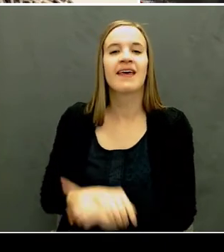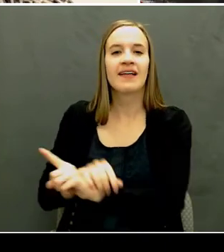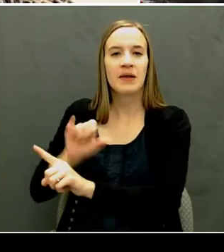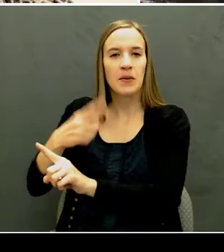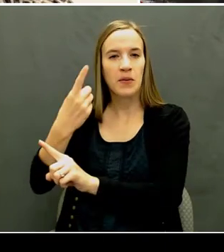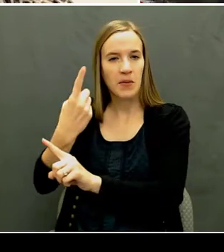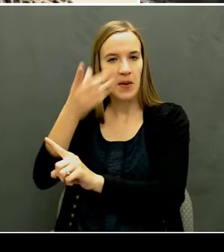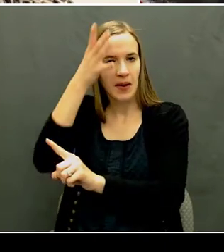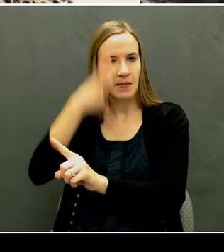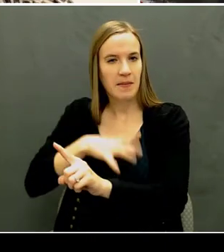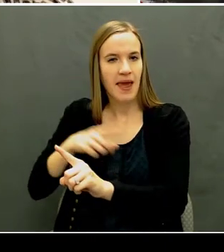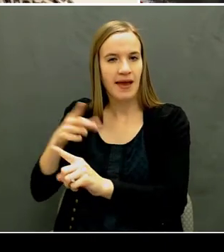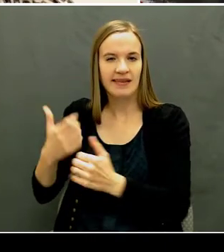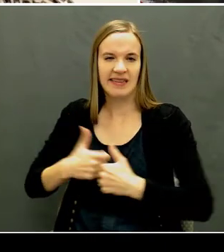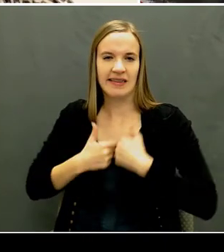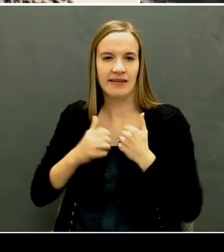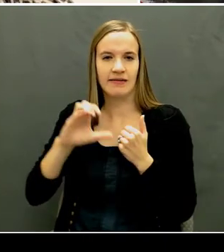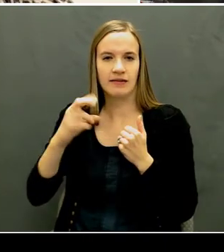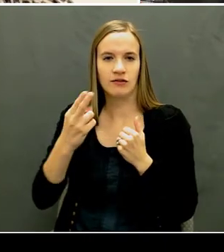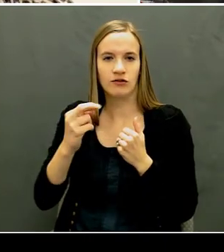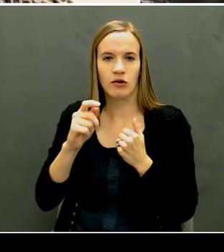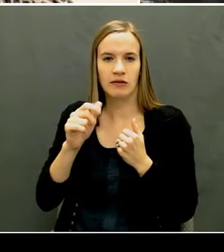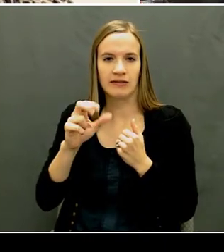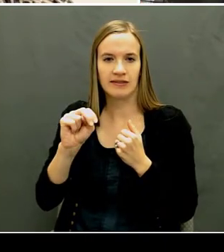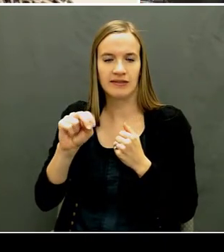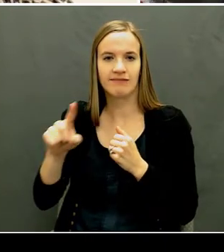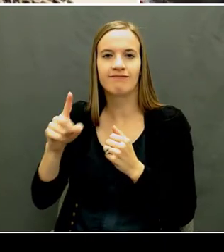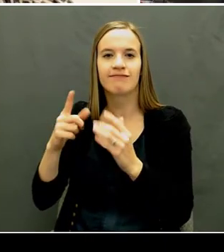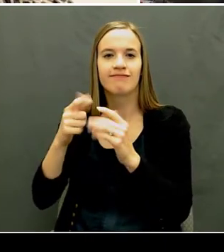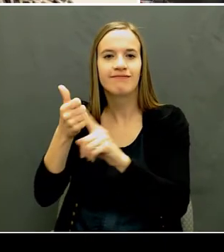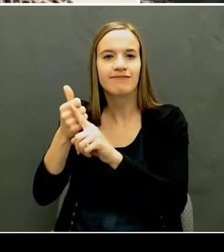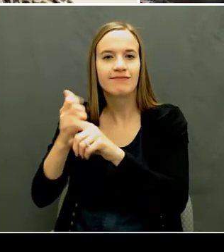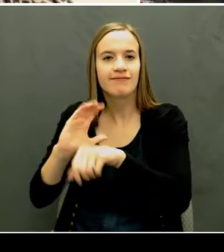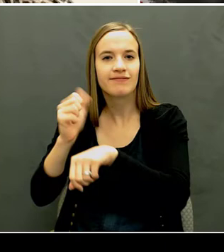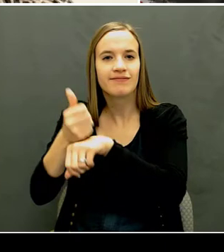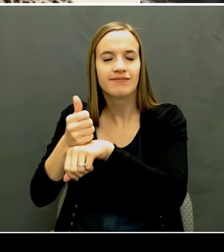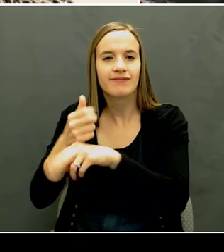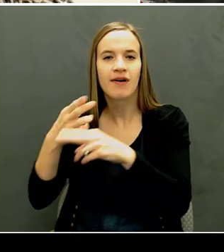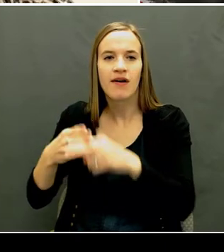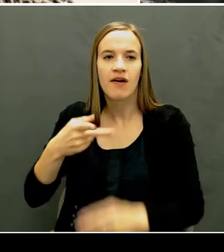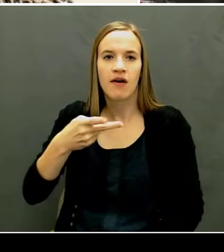what's called Portlight Strategies does a lot of disaster relief, specific for the for the disabled